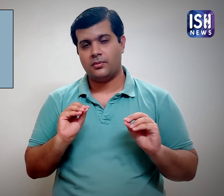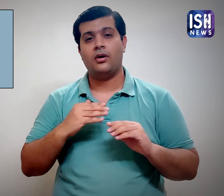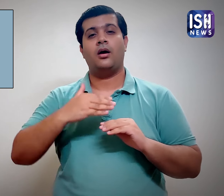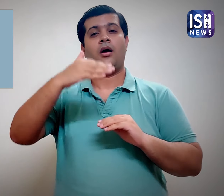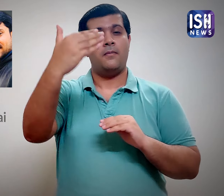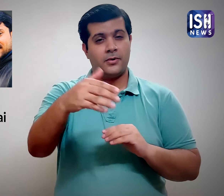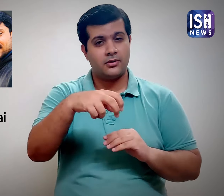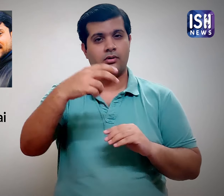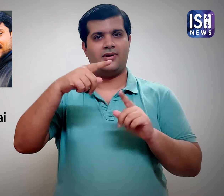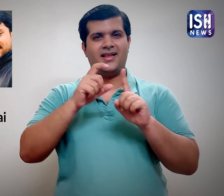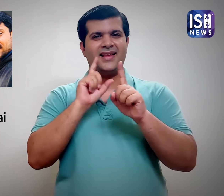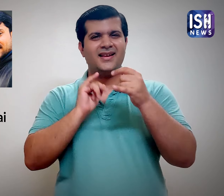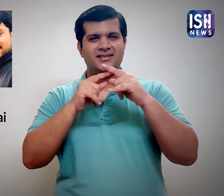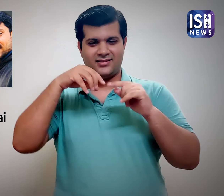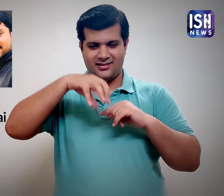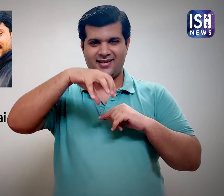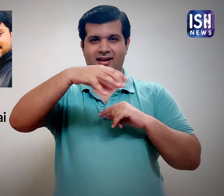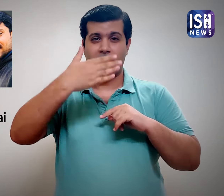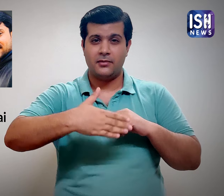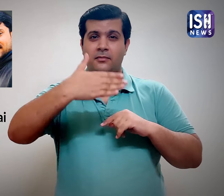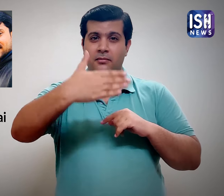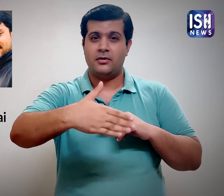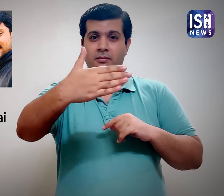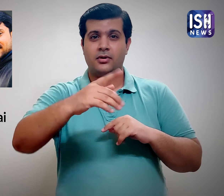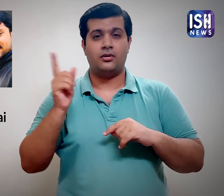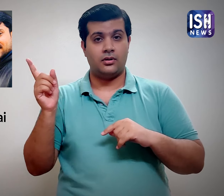He kept taking breaks at various districts.